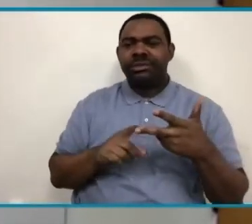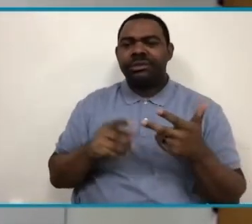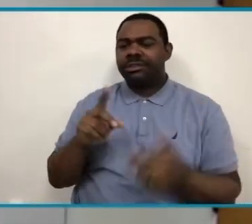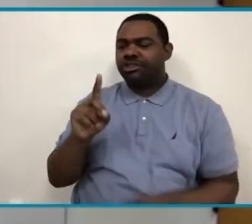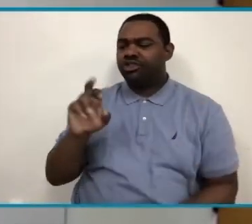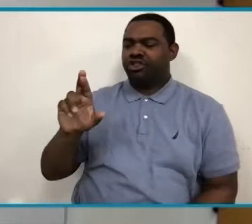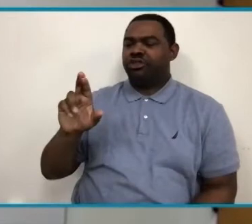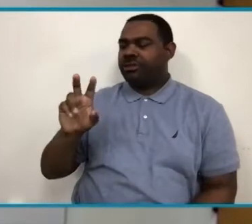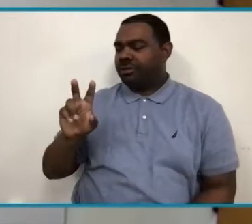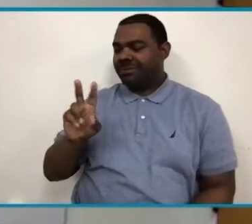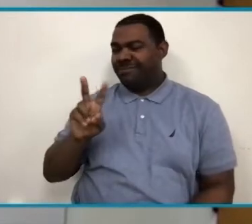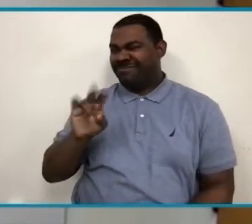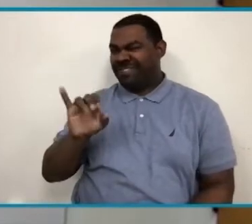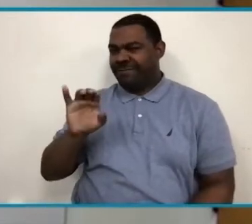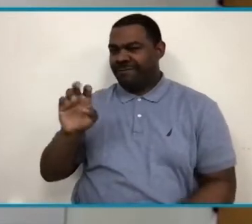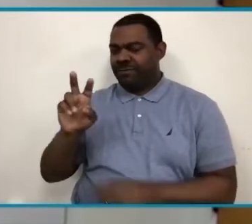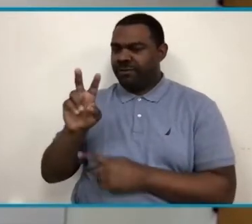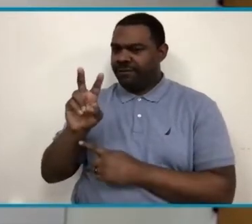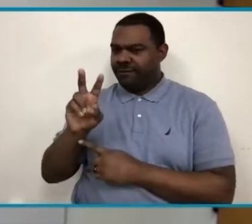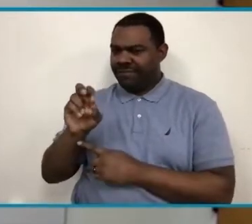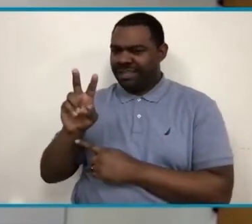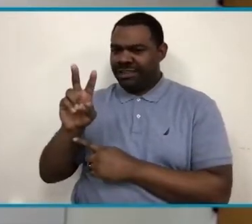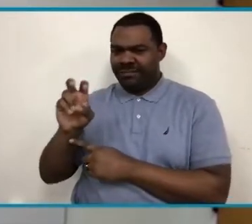and I've known him for many years.